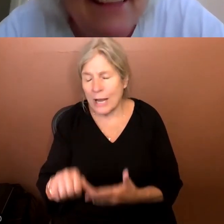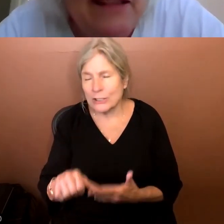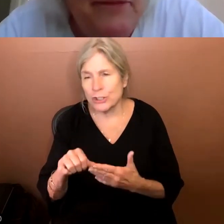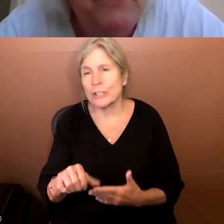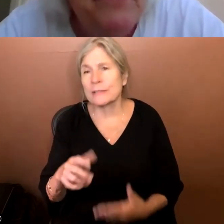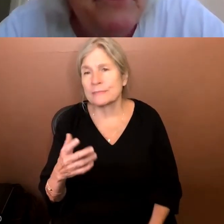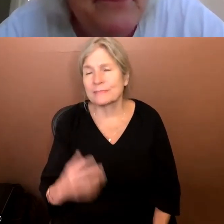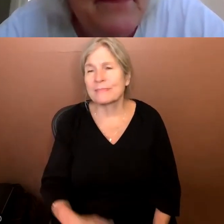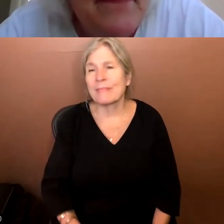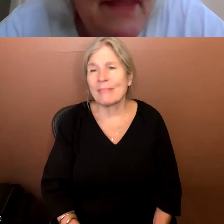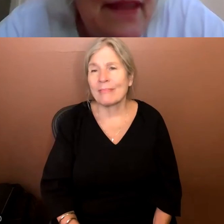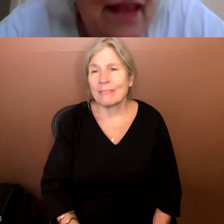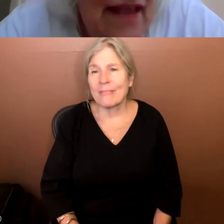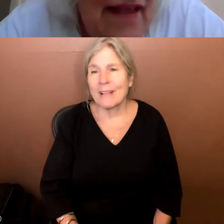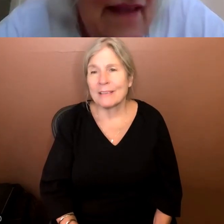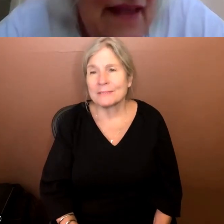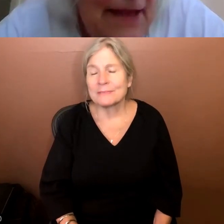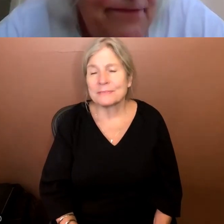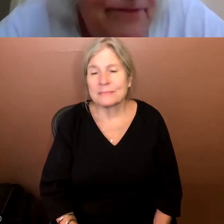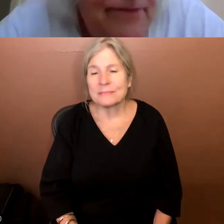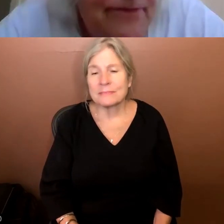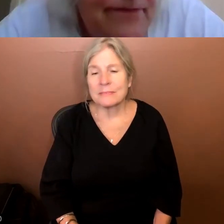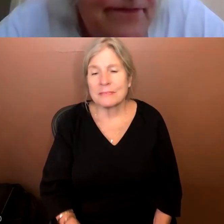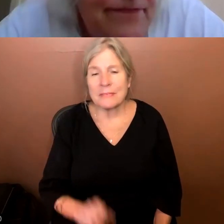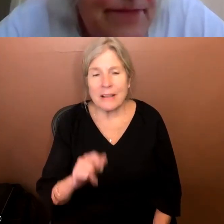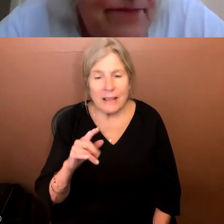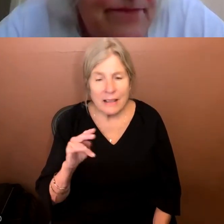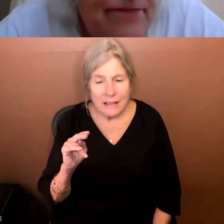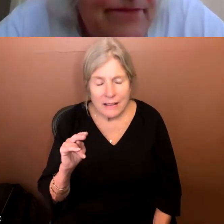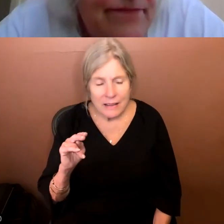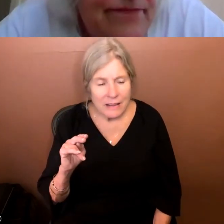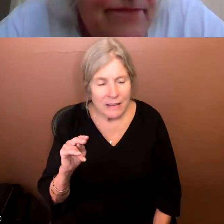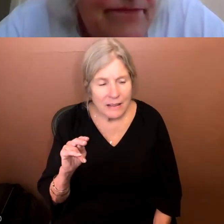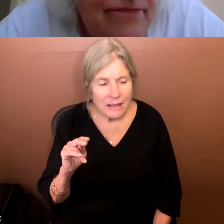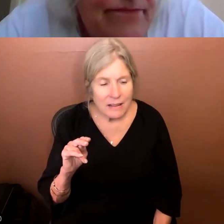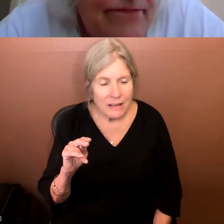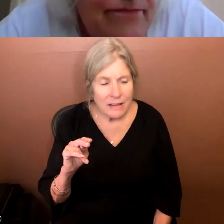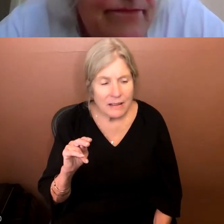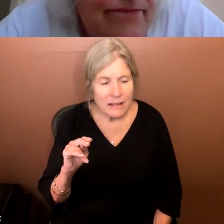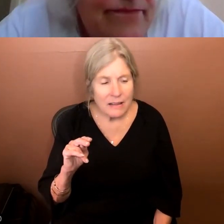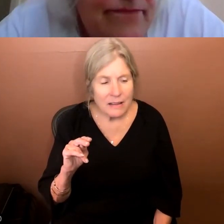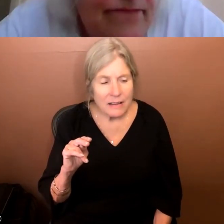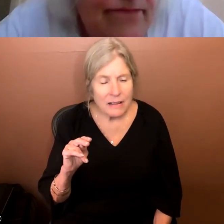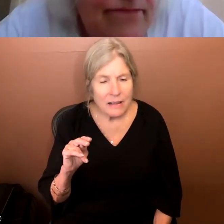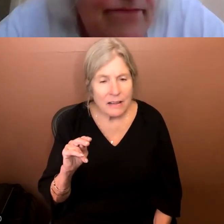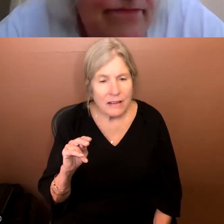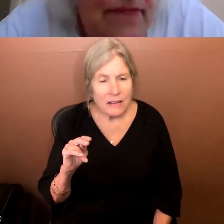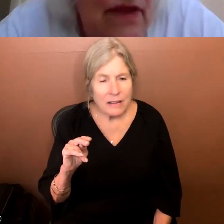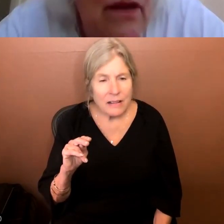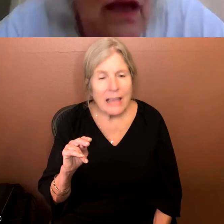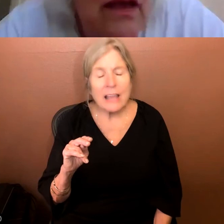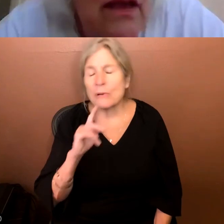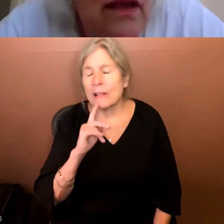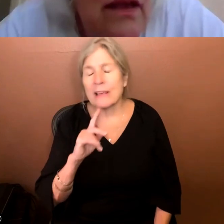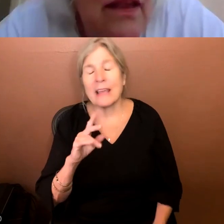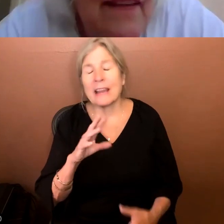: Yes. The last implementation of Shapereader engages the whole body. It's a big room in a room